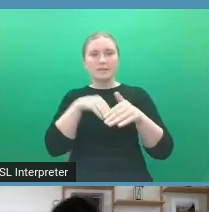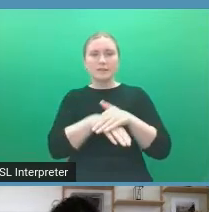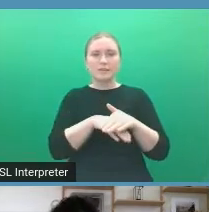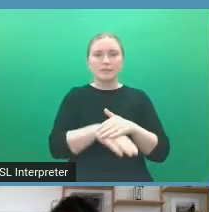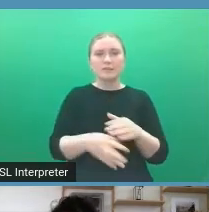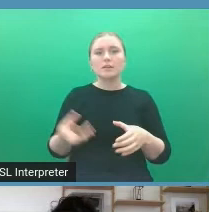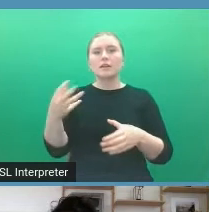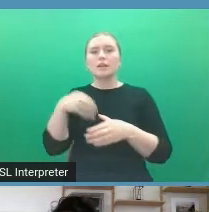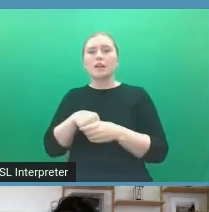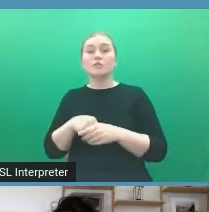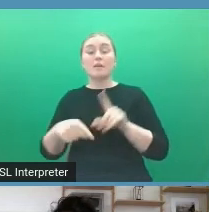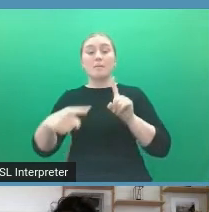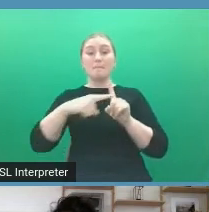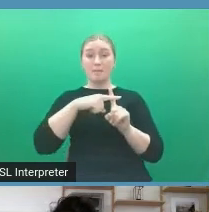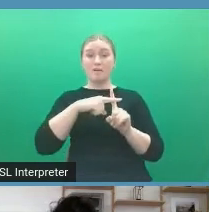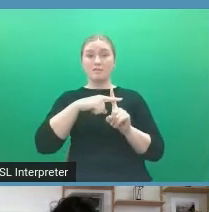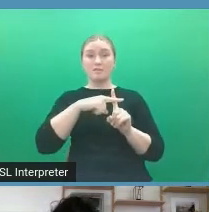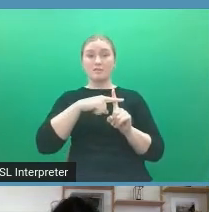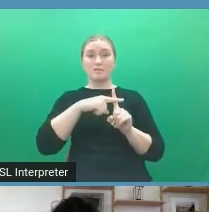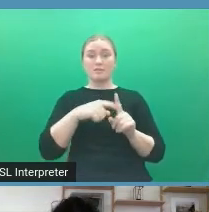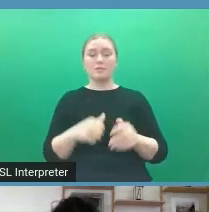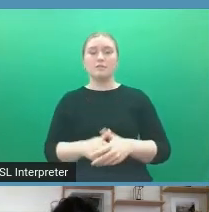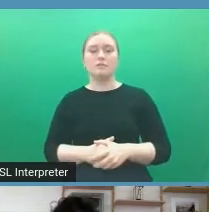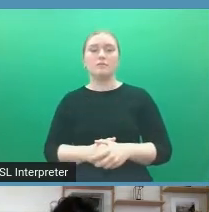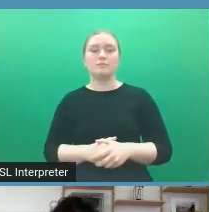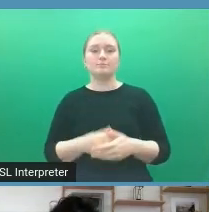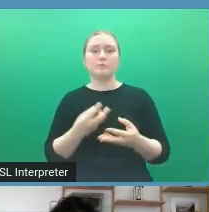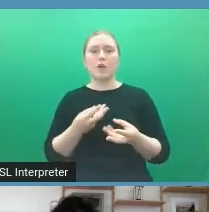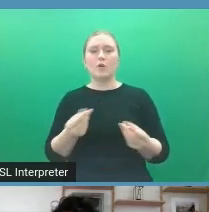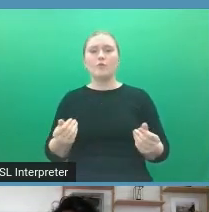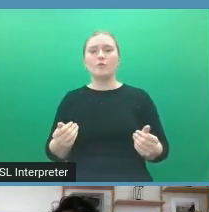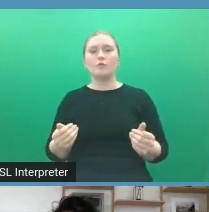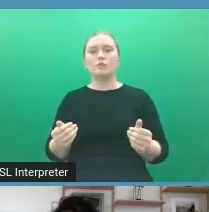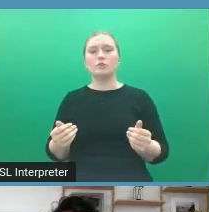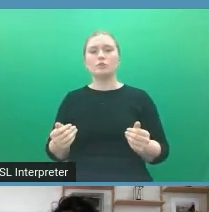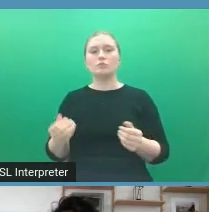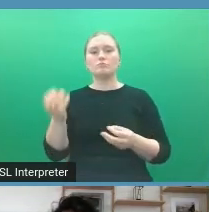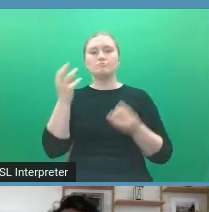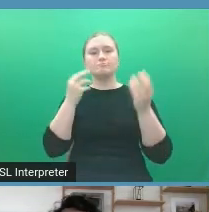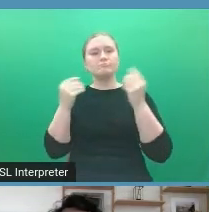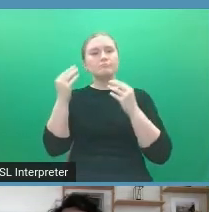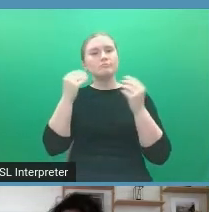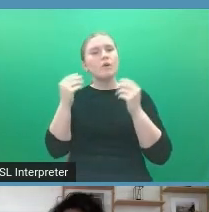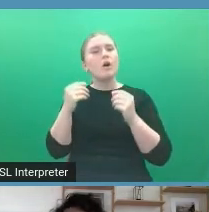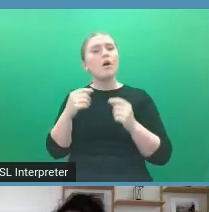a positive manner. So some of the early things we want to think about is representational inclusion.